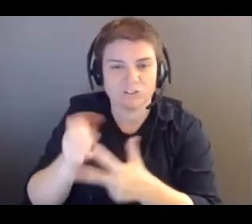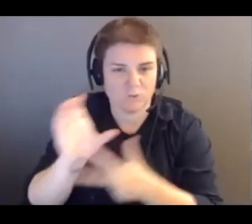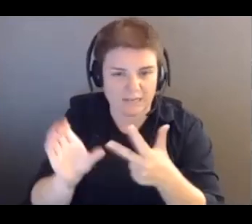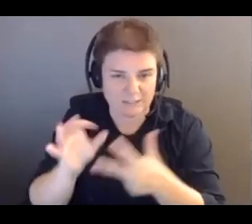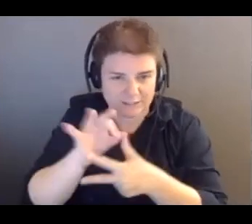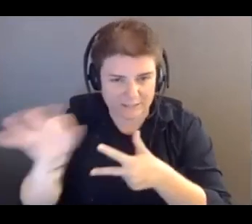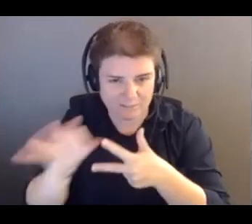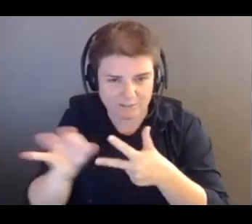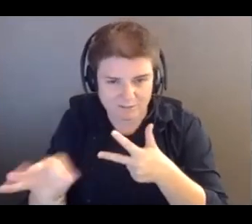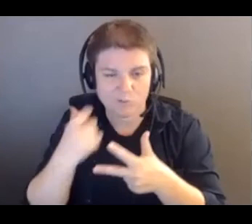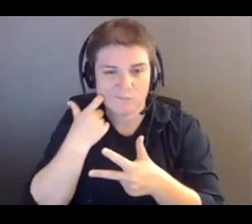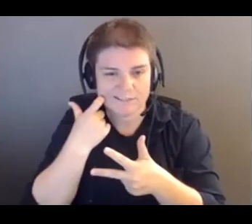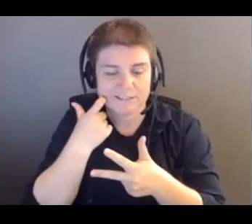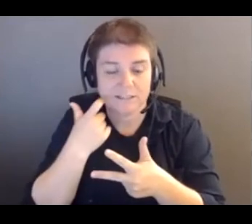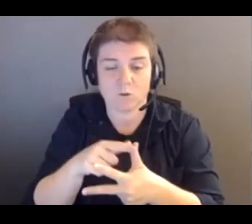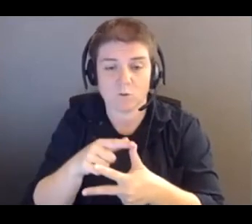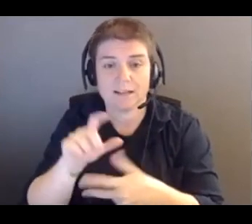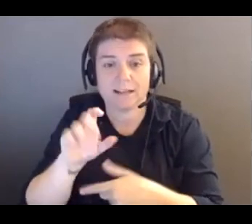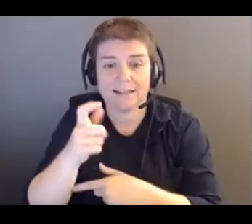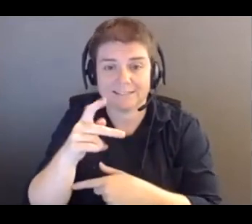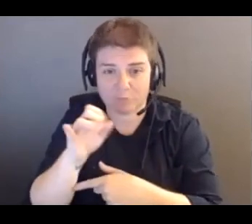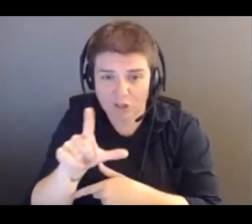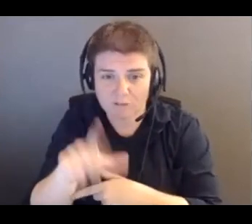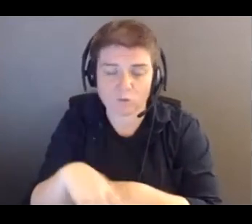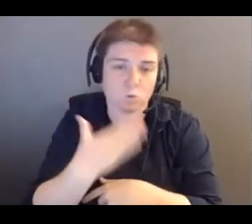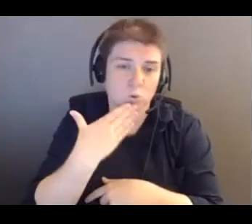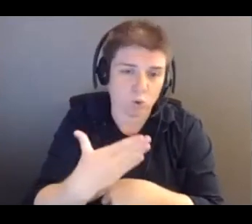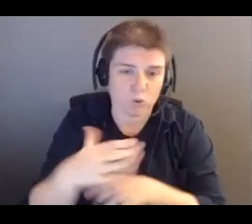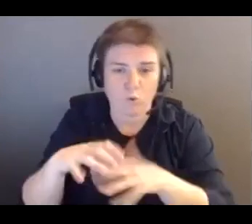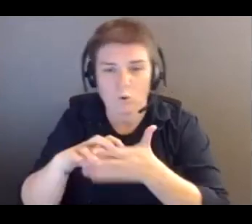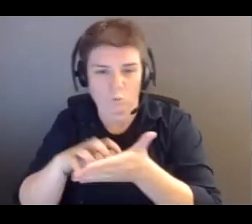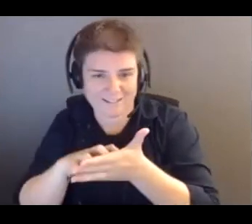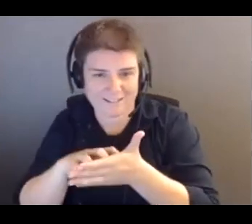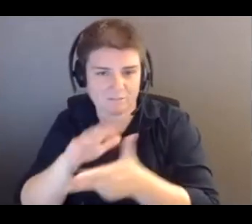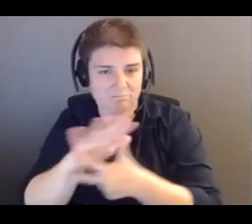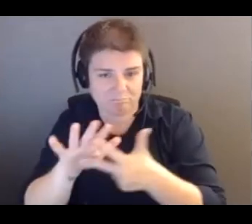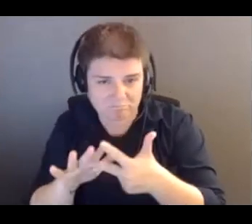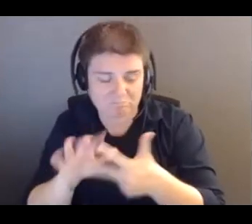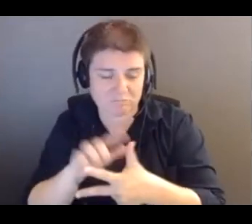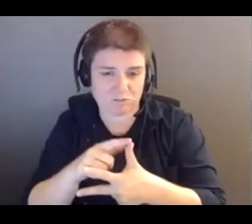as either exceptional, good, or weak based on the information you provide in your application.